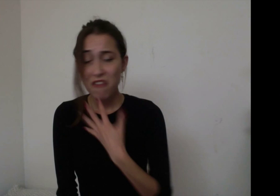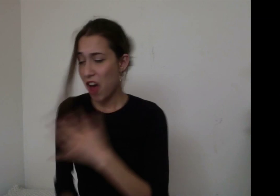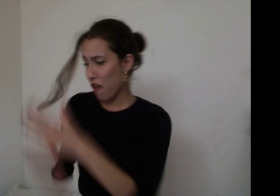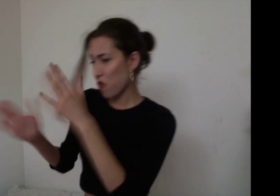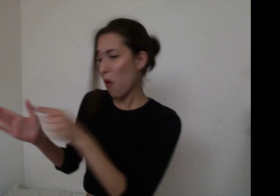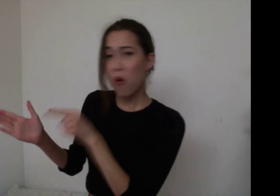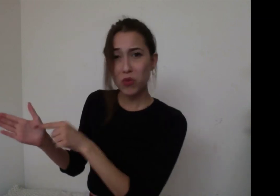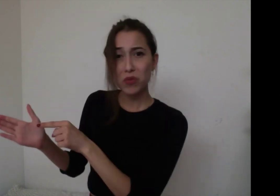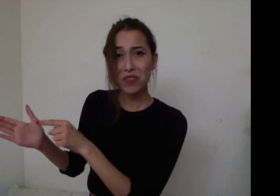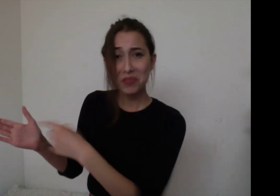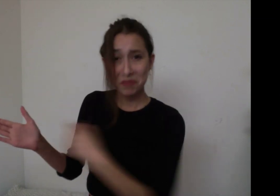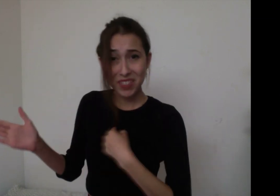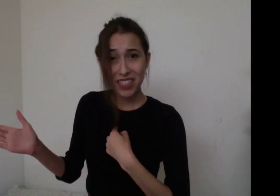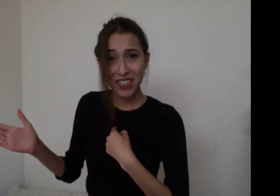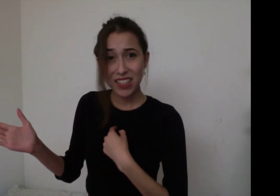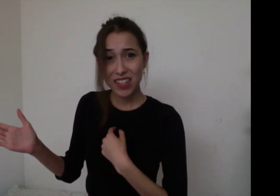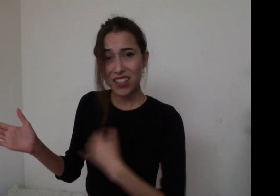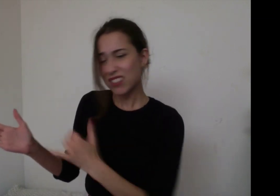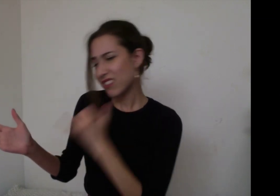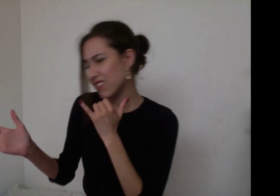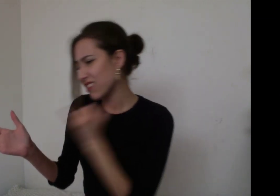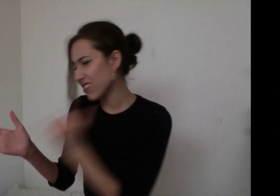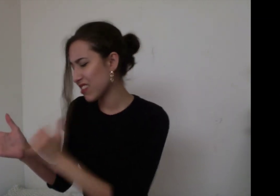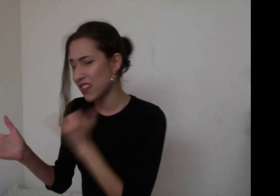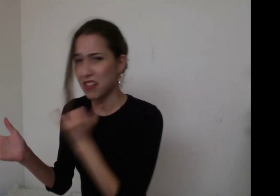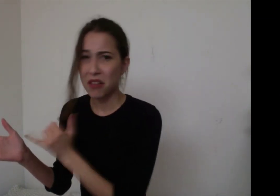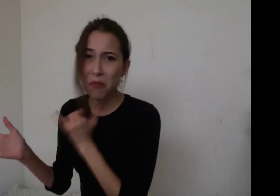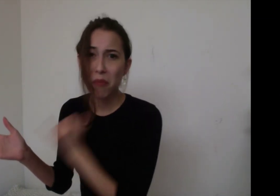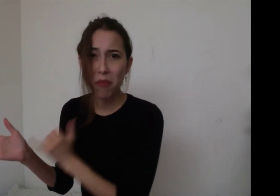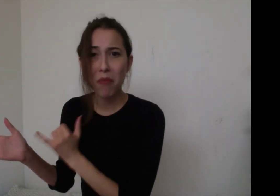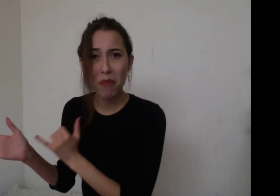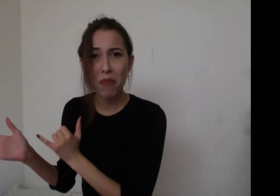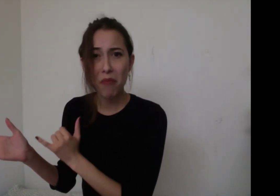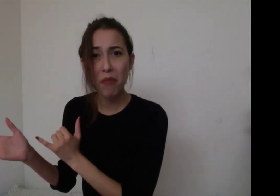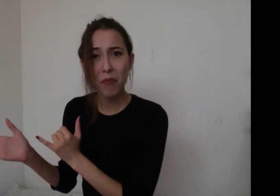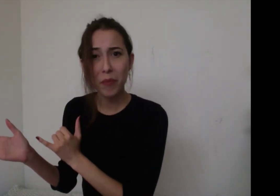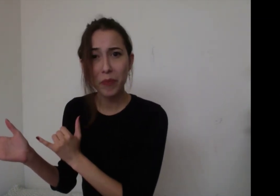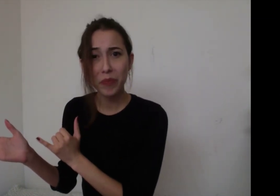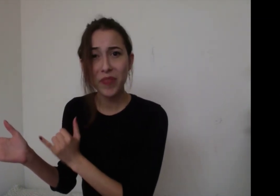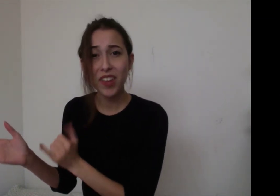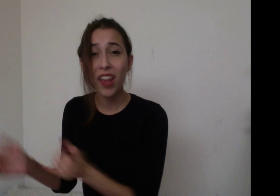like a five year old